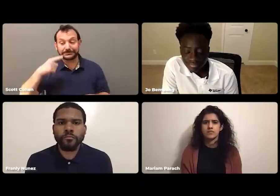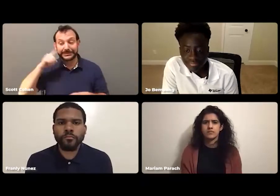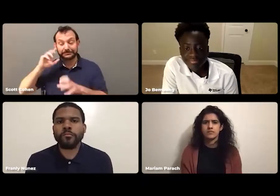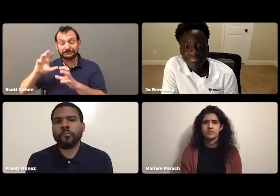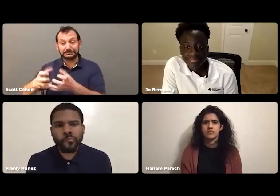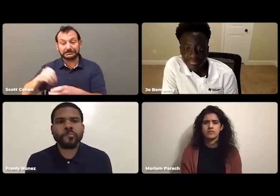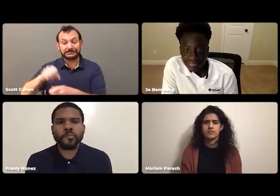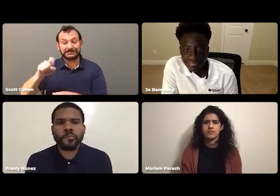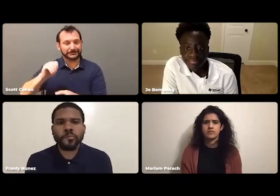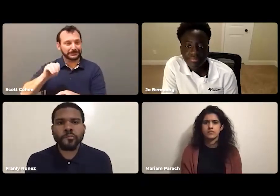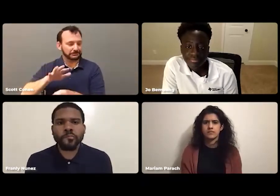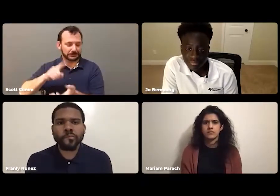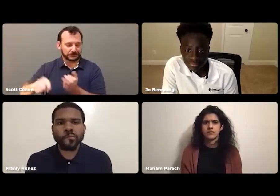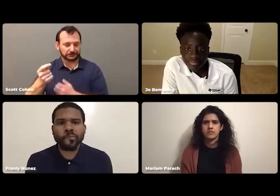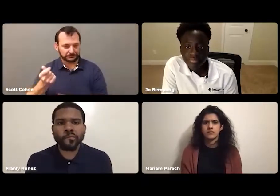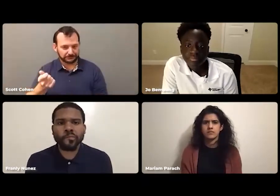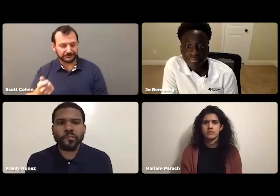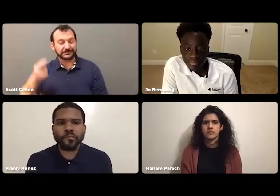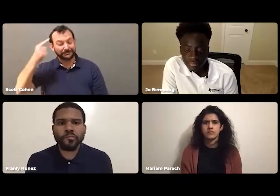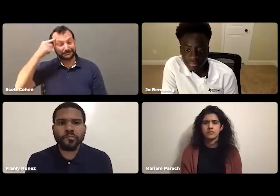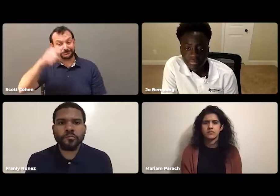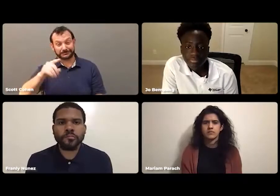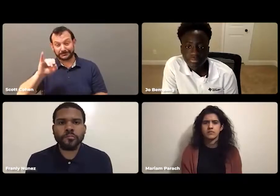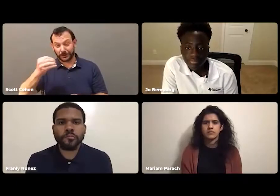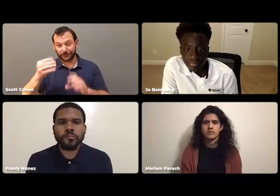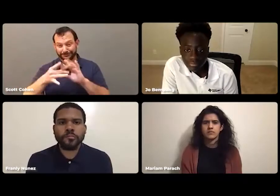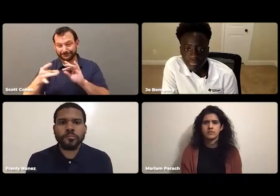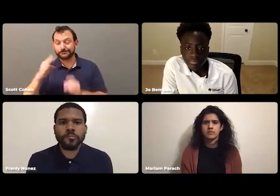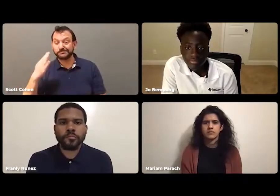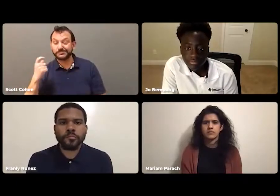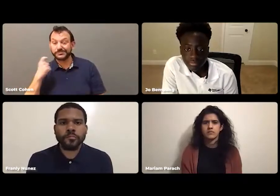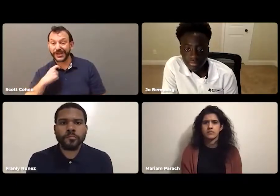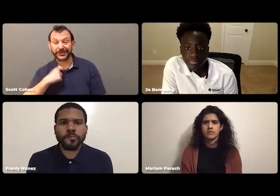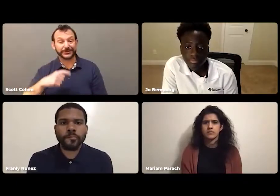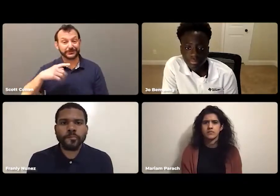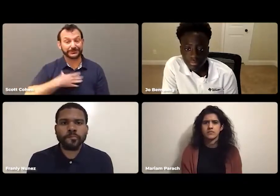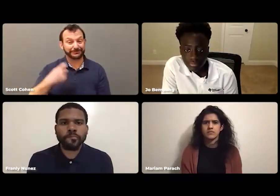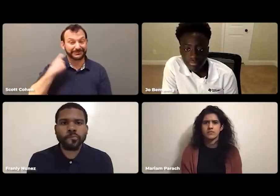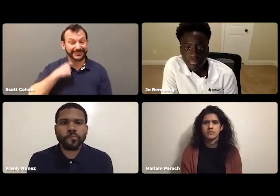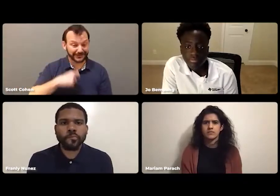For hearing people of color, there's plenty of research. Not so much for deaf people of color.